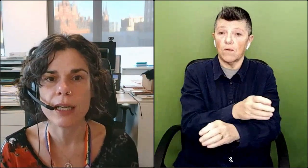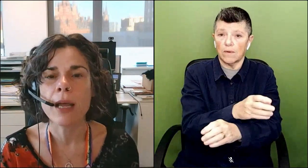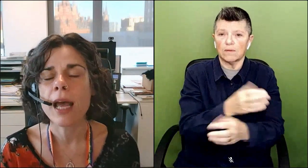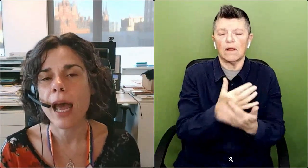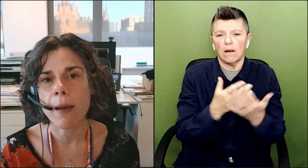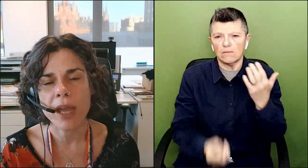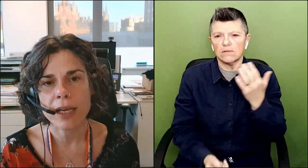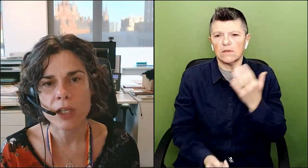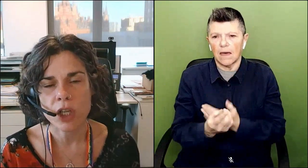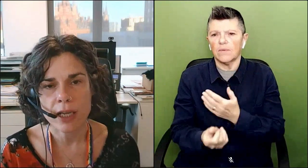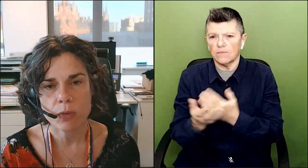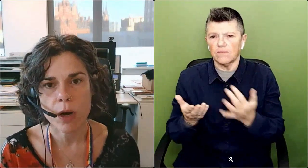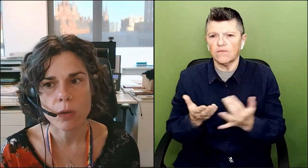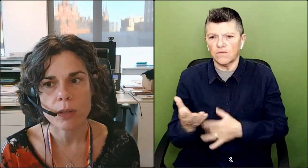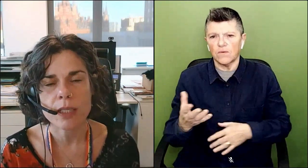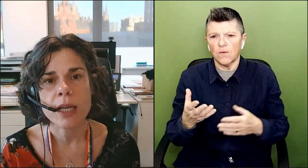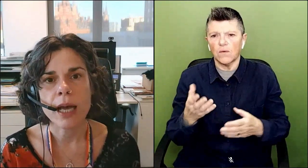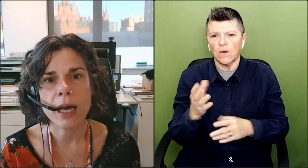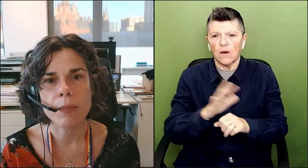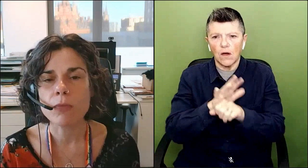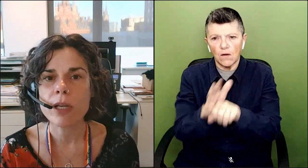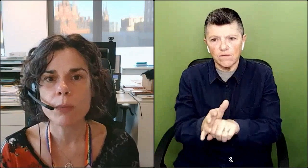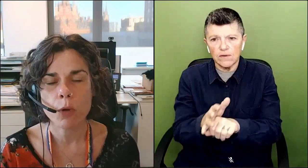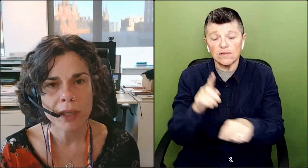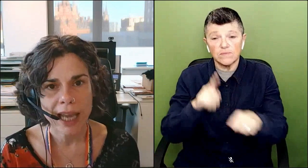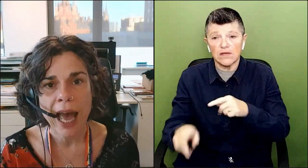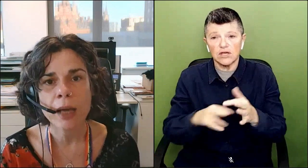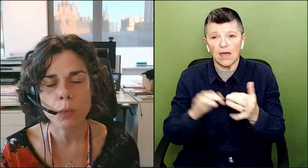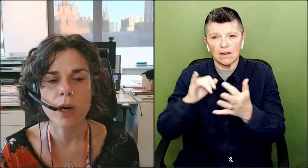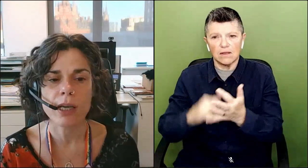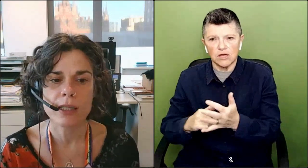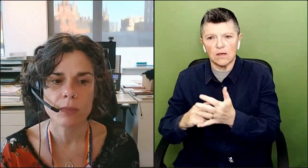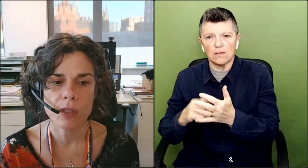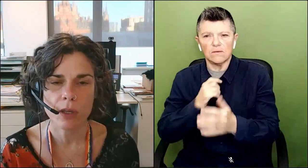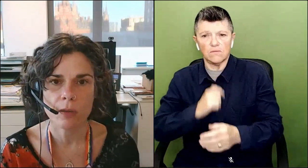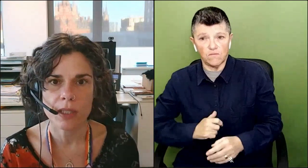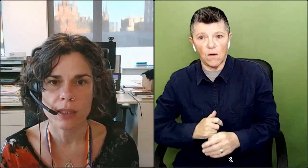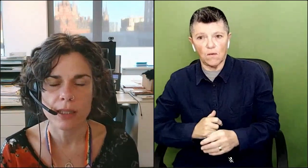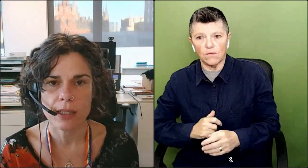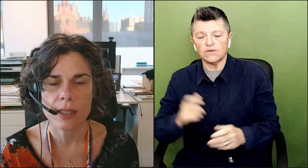in NHS roles, that redeployment can work in some circumstances.